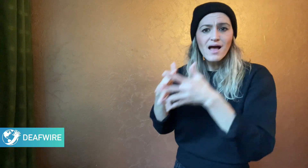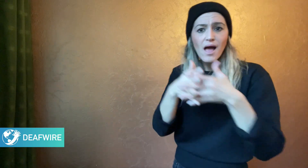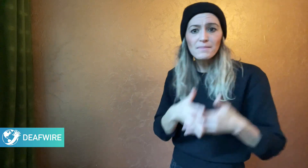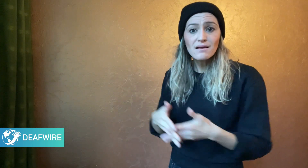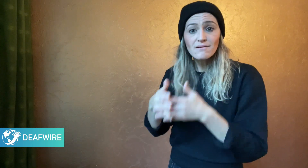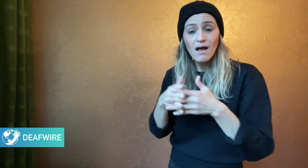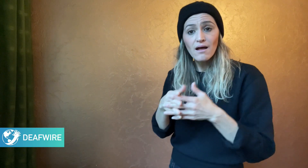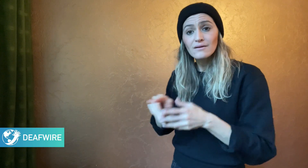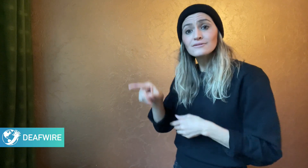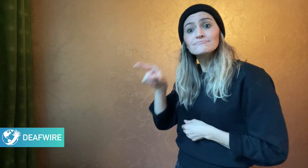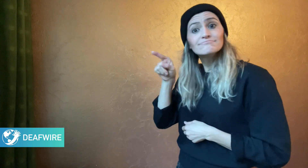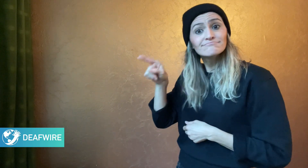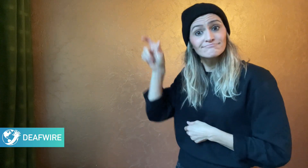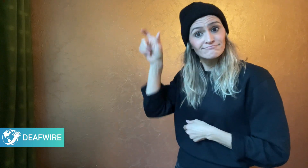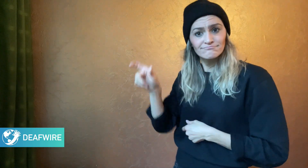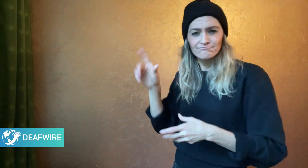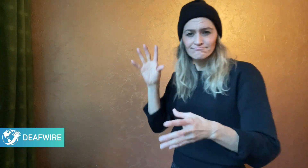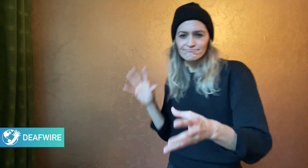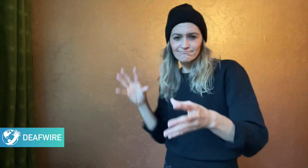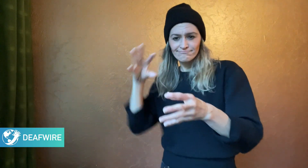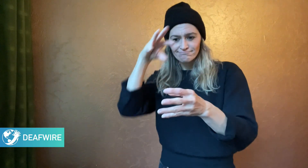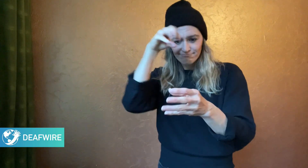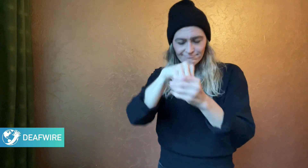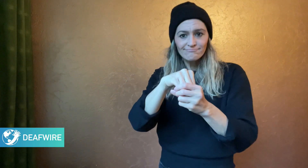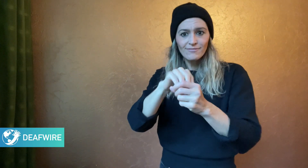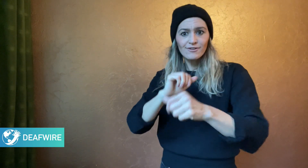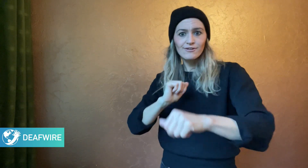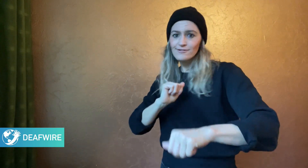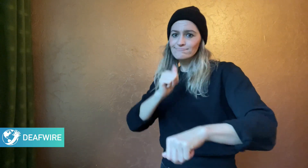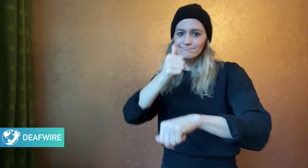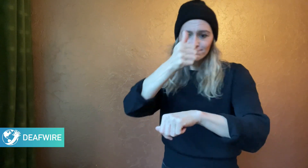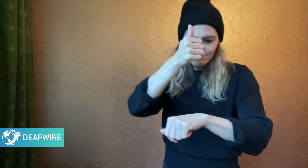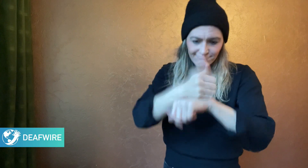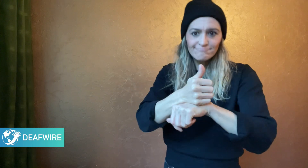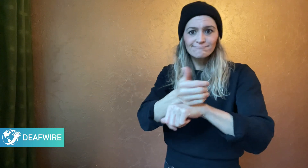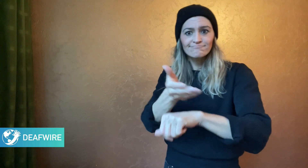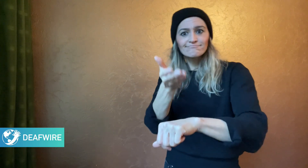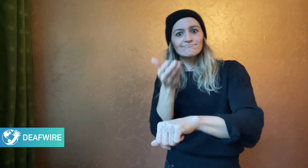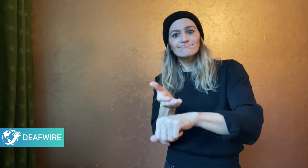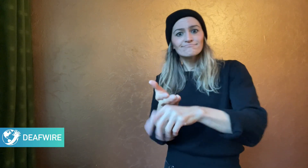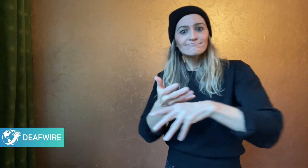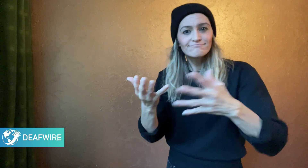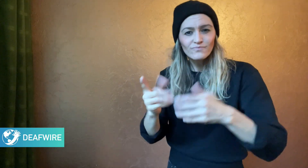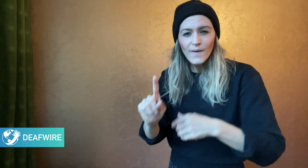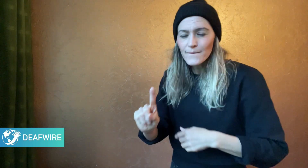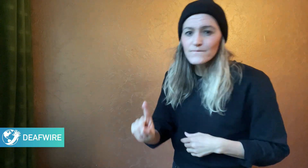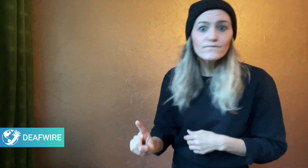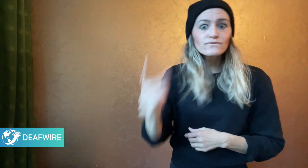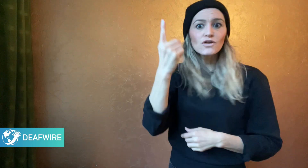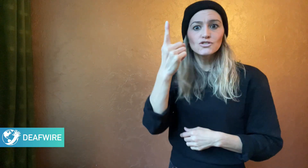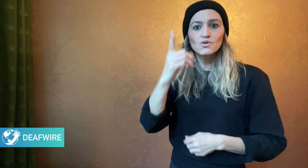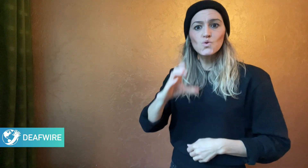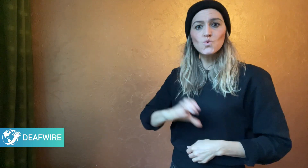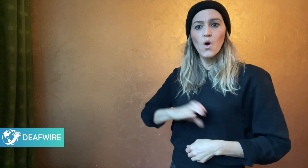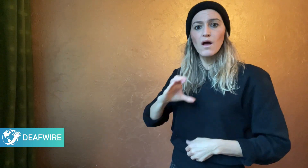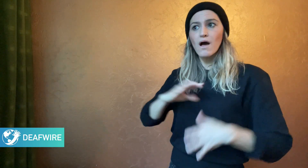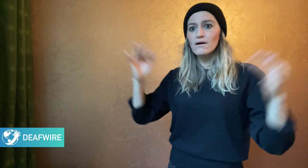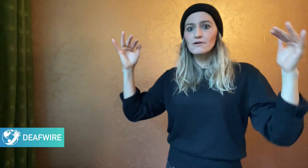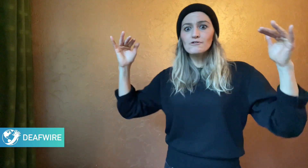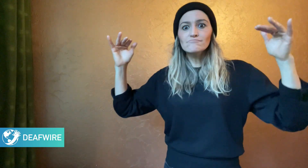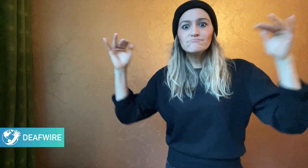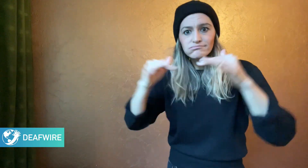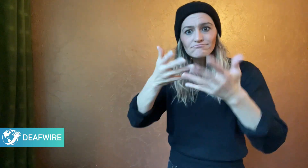She was involved in the establishment of the first CODA conference.